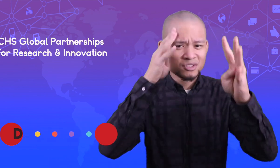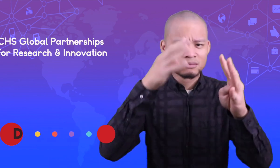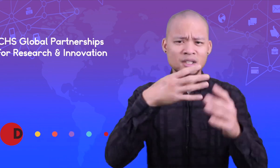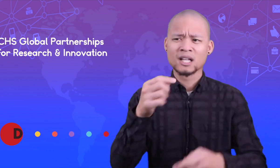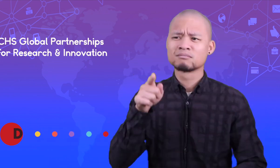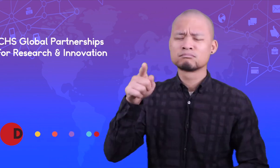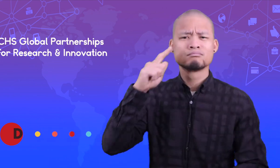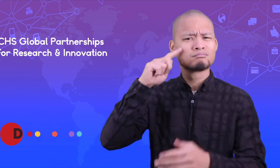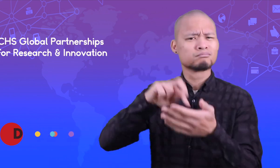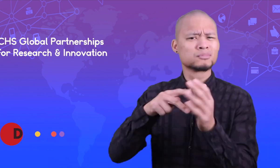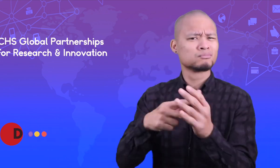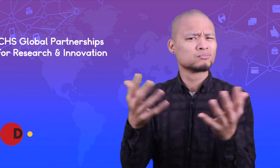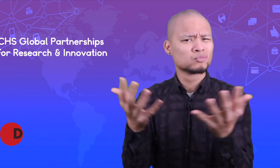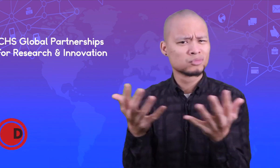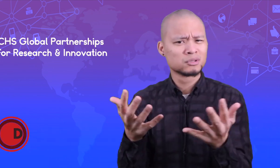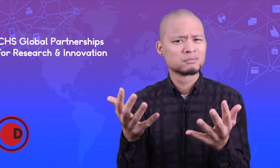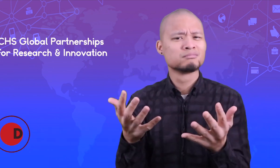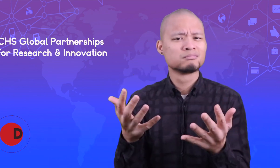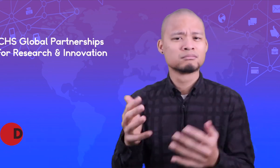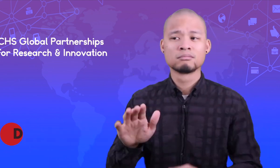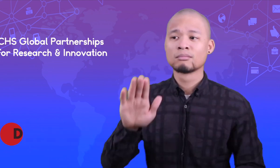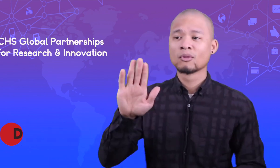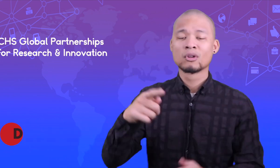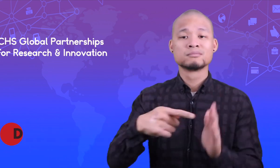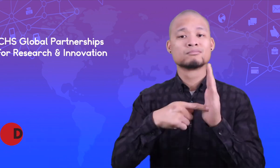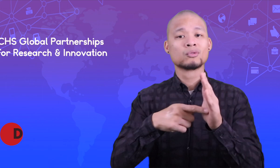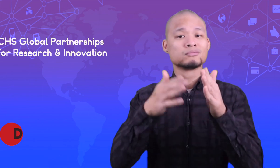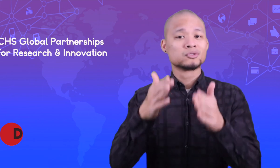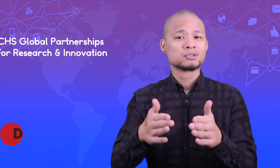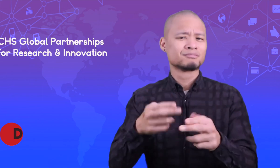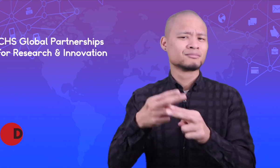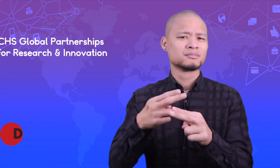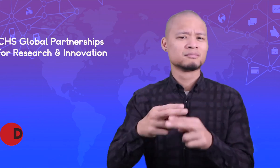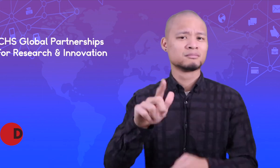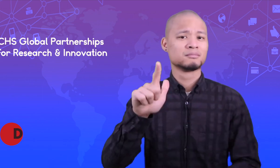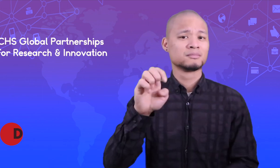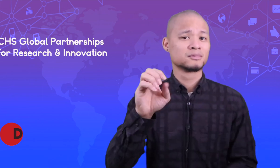and what is its purpose? Their media spokesperson Leona Mickelson,